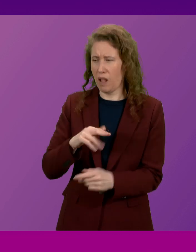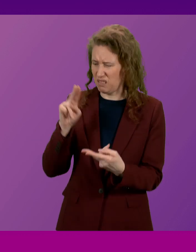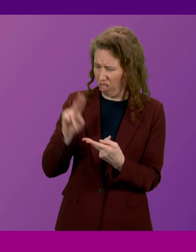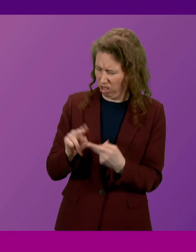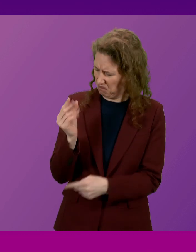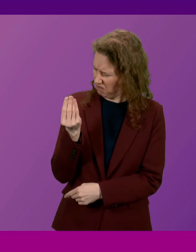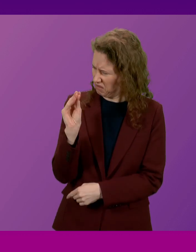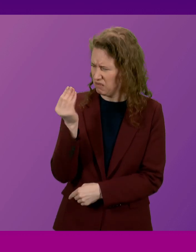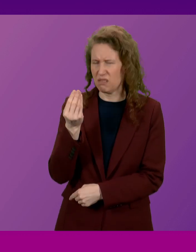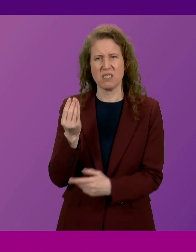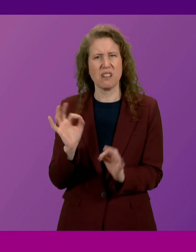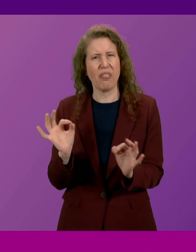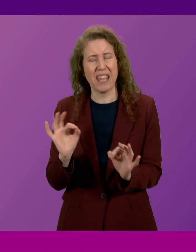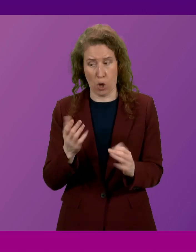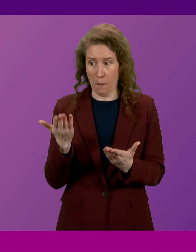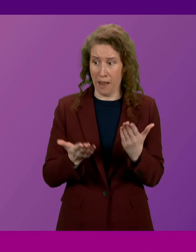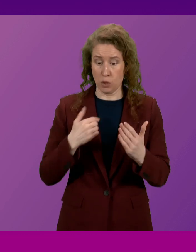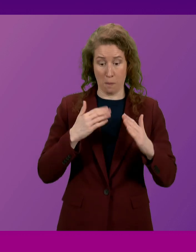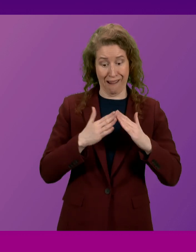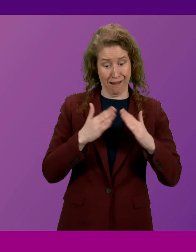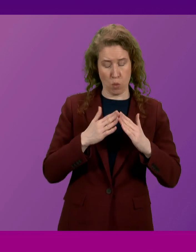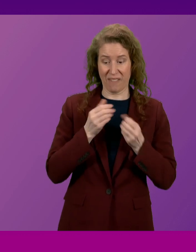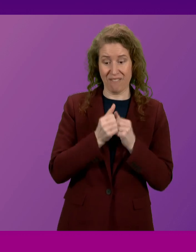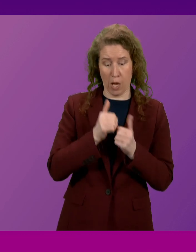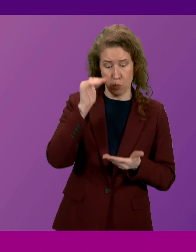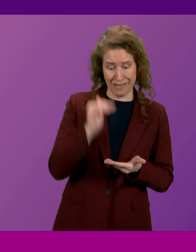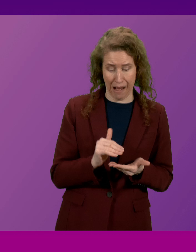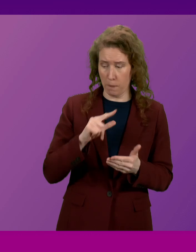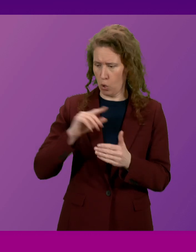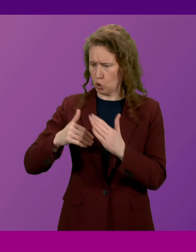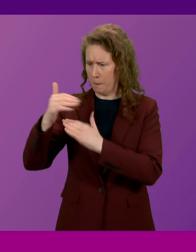Does the First Minister agree with June and Vince that the amount offered is a drop in the ocean